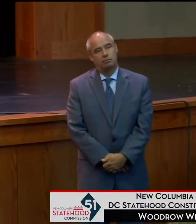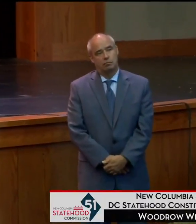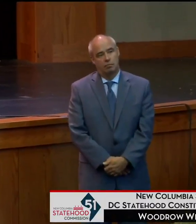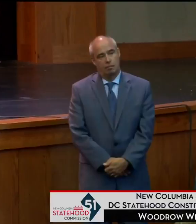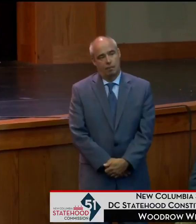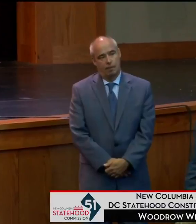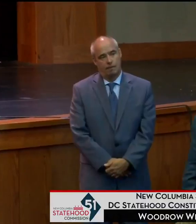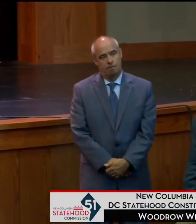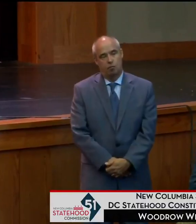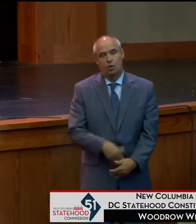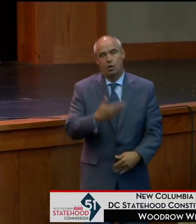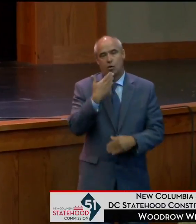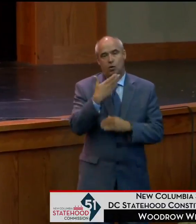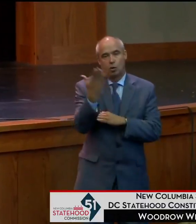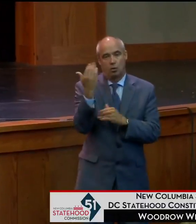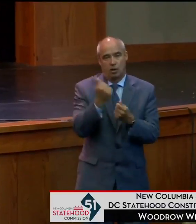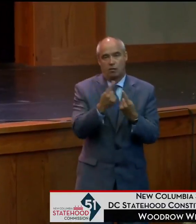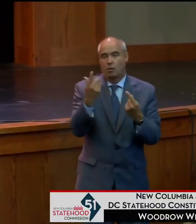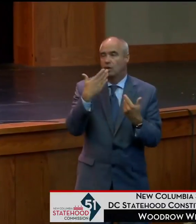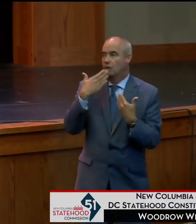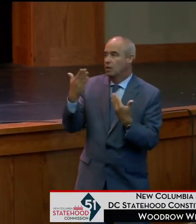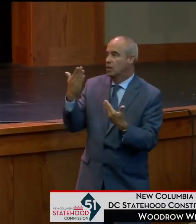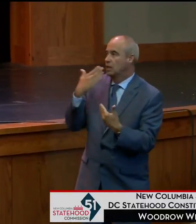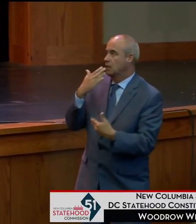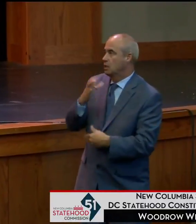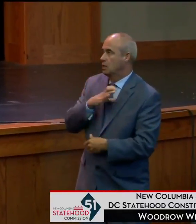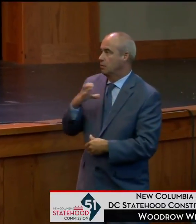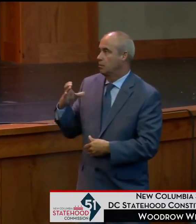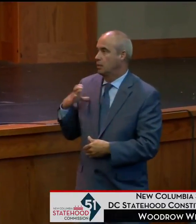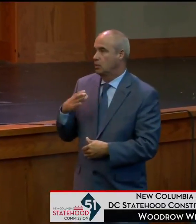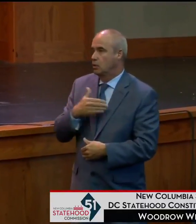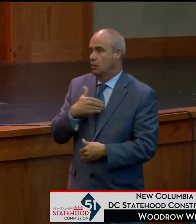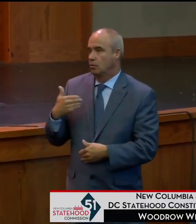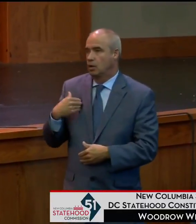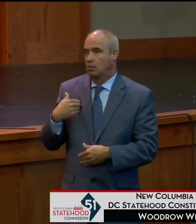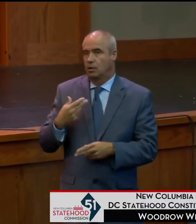GOOD MORNING, EVERYONE. THANK YOU TO THE COMMISSION MEMBERS. MY NAME IS JIM SLATTERY.